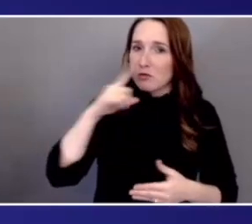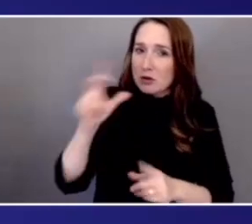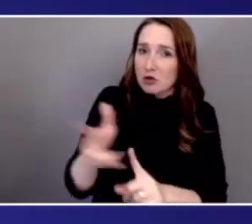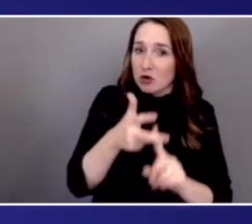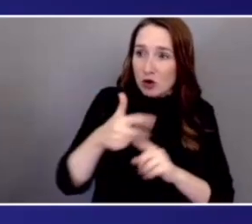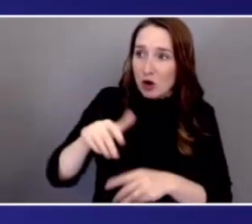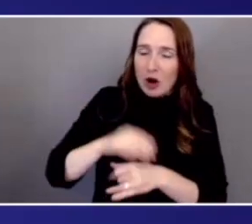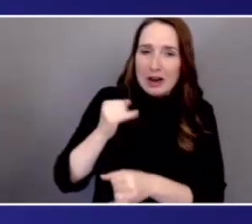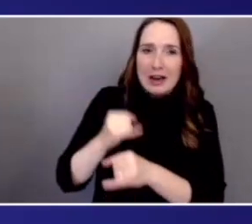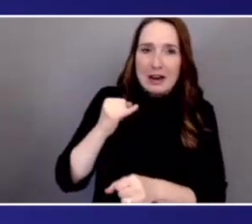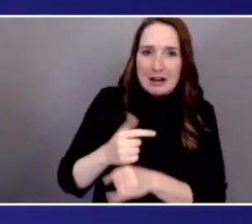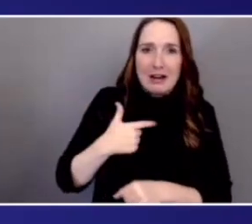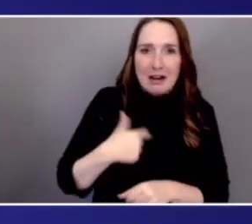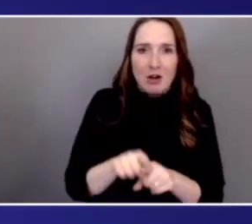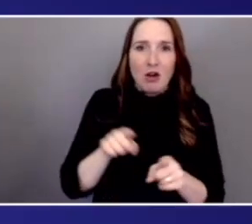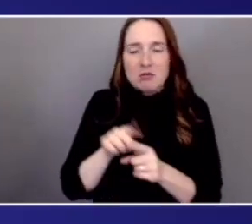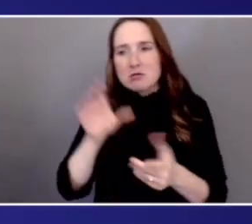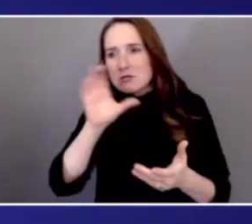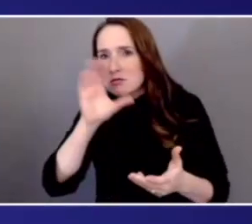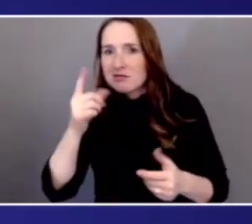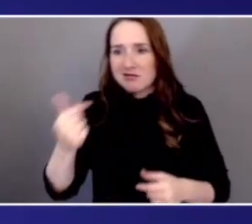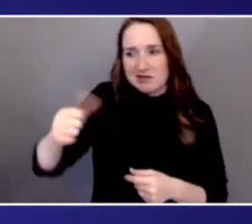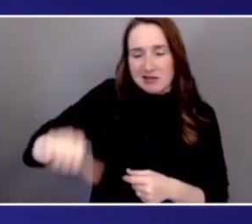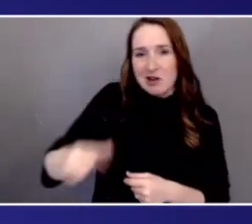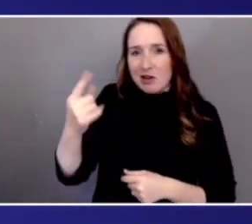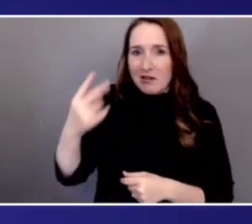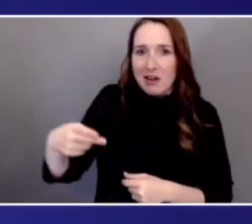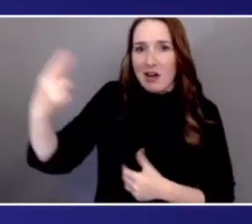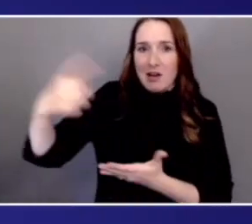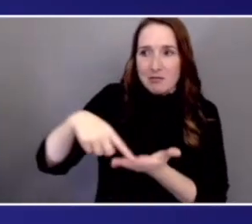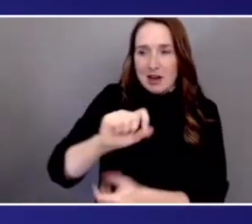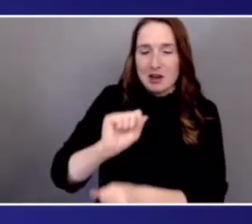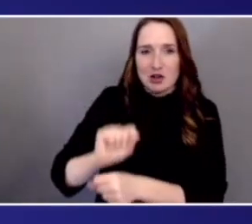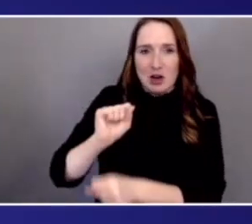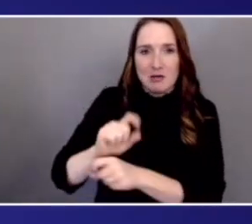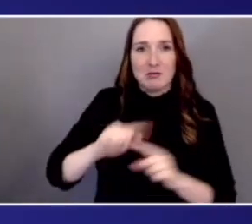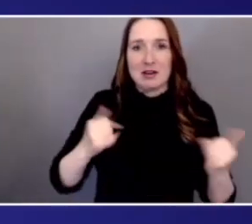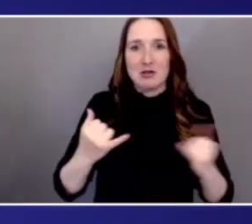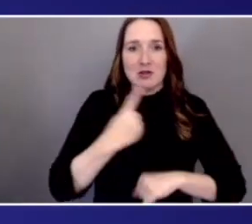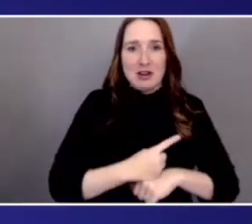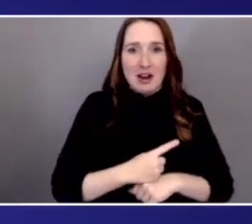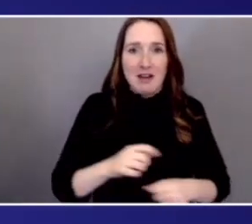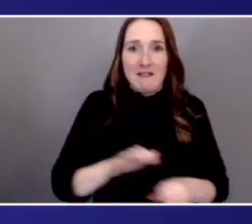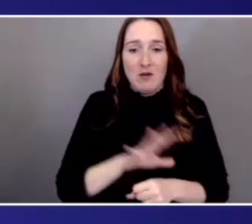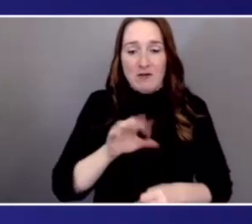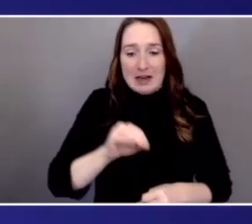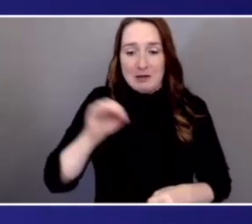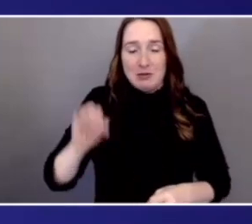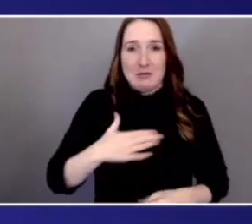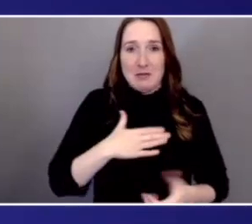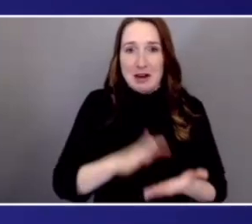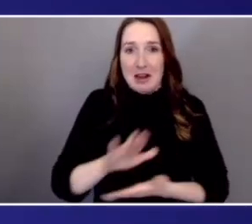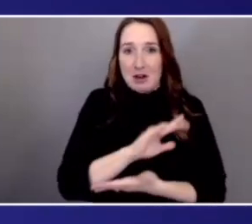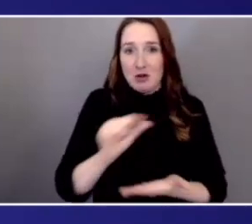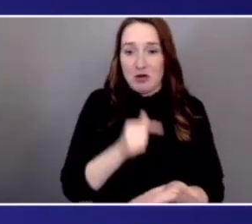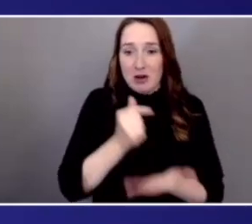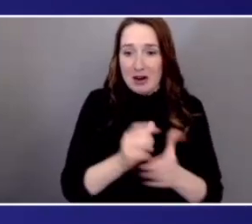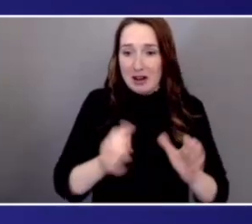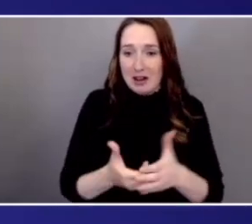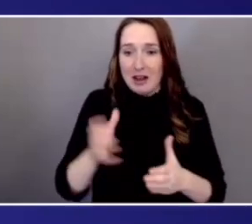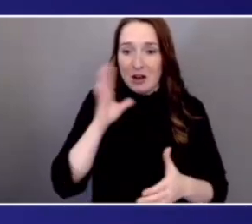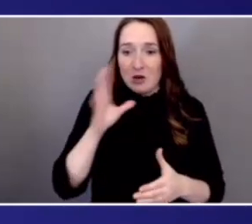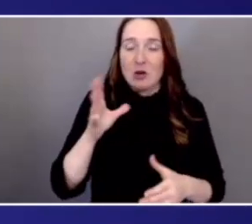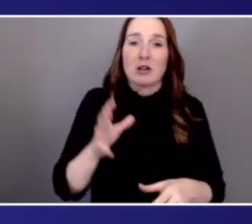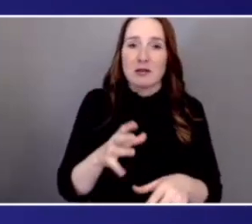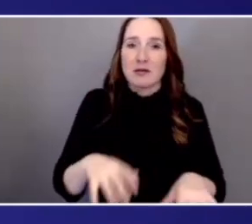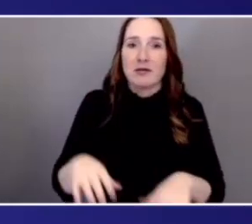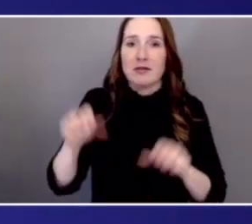I too explore, but ultimately rejected one of these high paying jobs. But today a full 50% of my college is graduating class will take lucrative careers in finance consulting and technology.